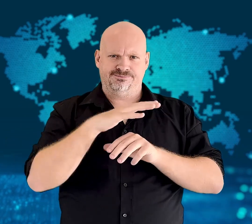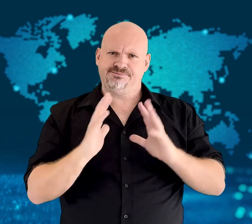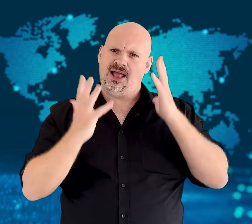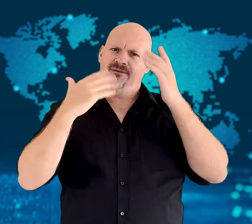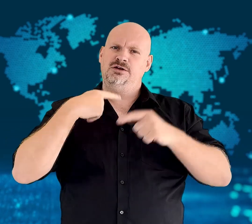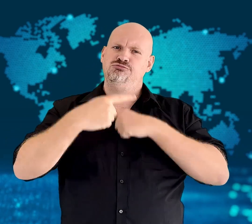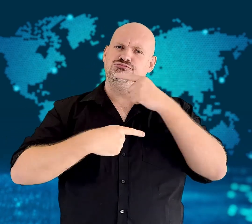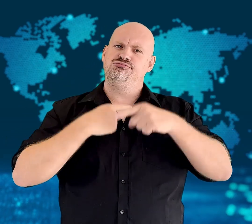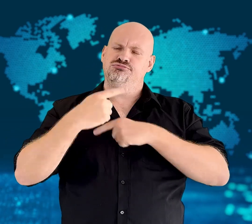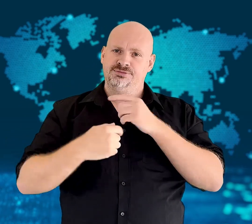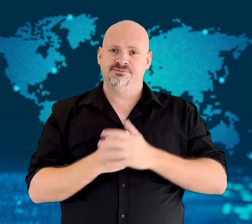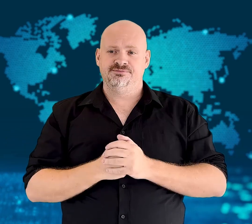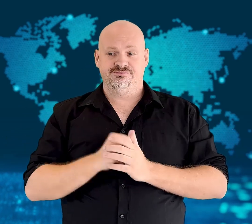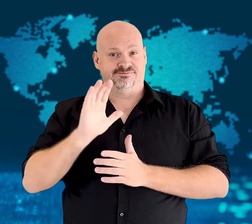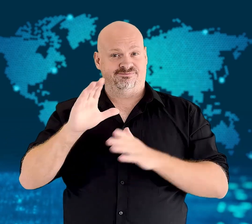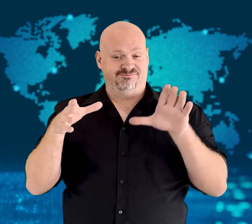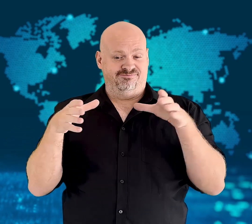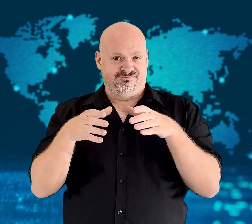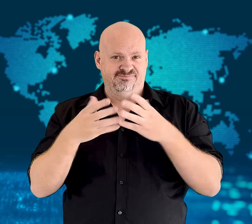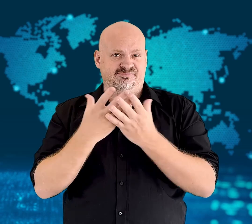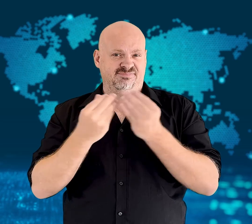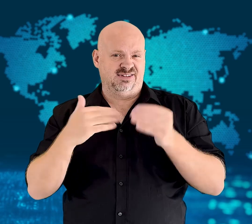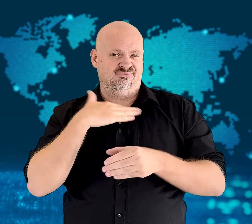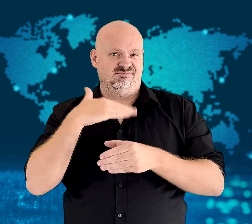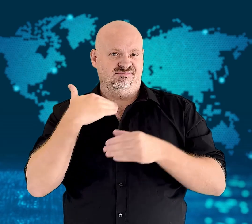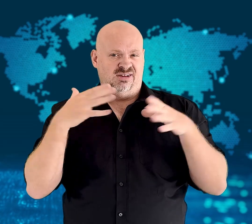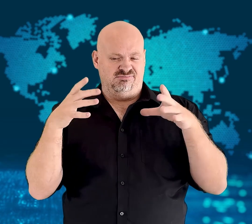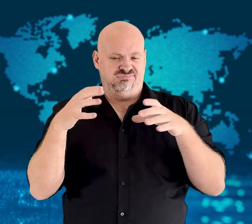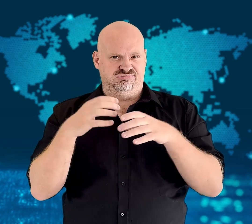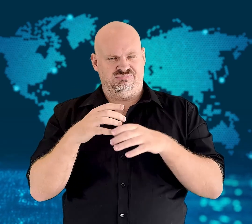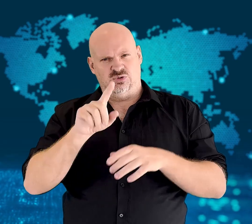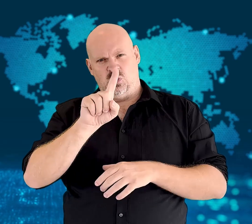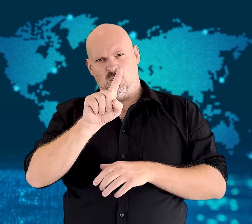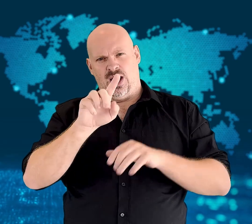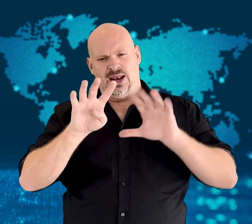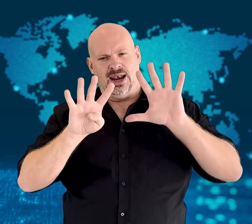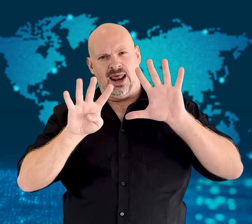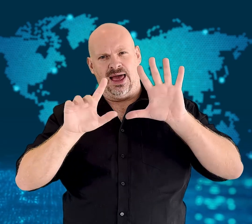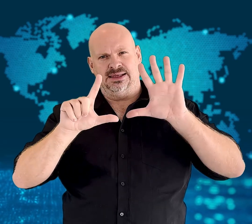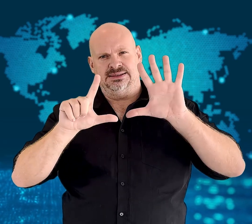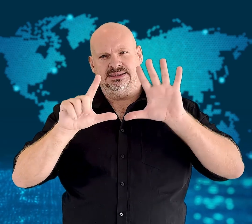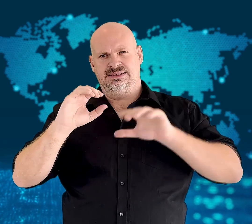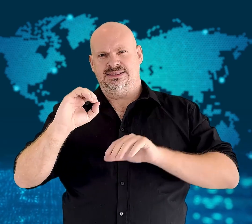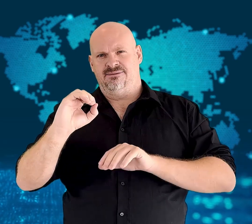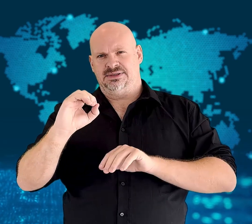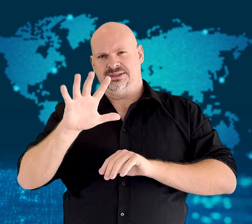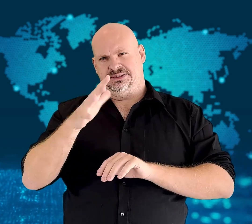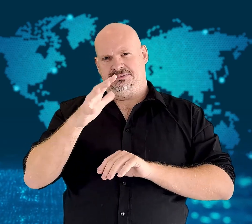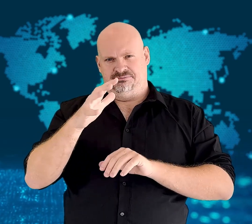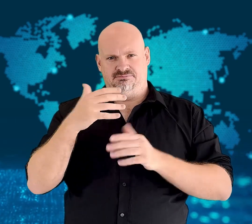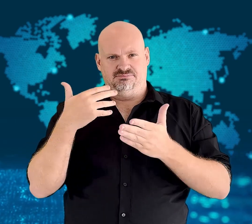"Man of the Hole" became the last survivor of the tribe.